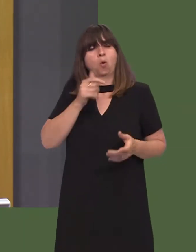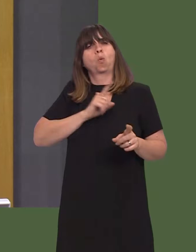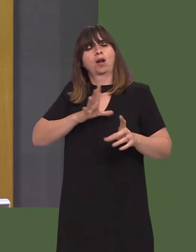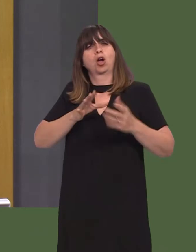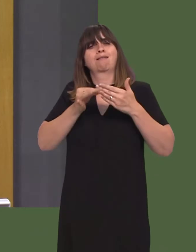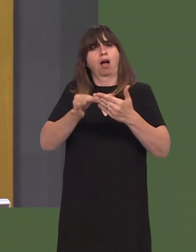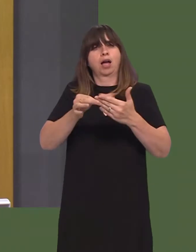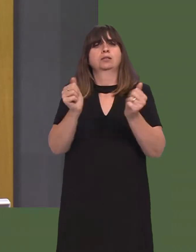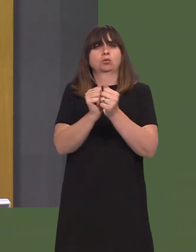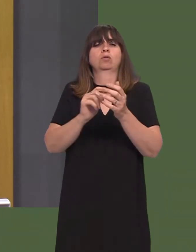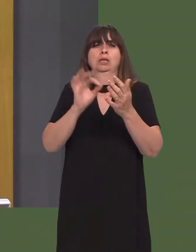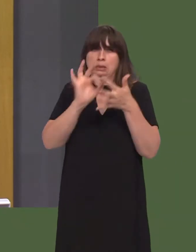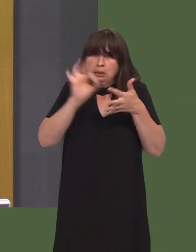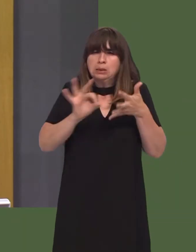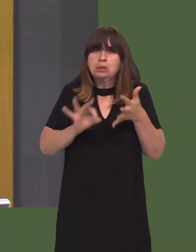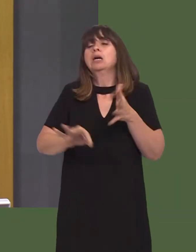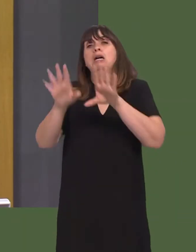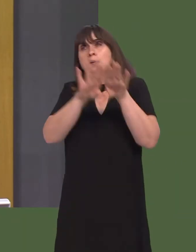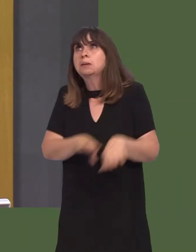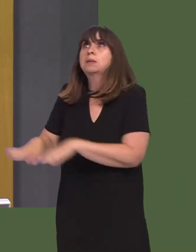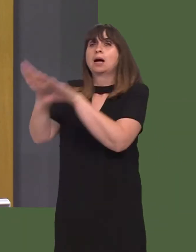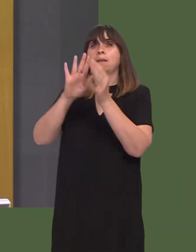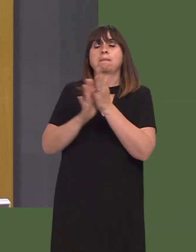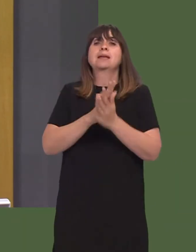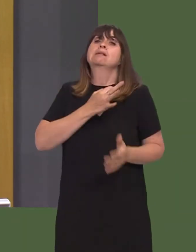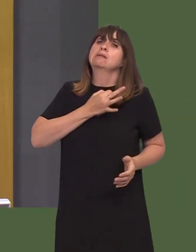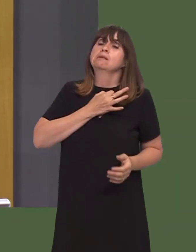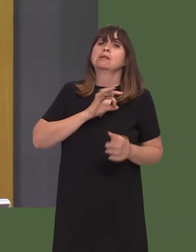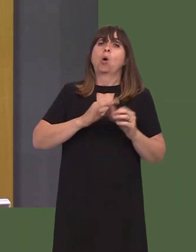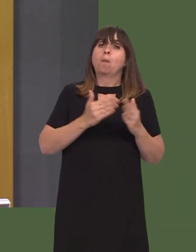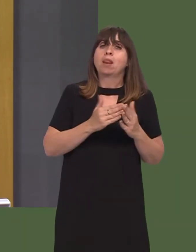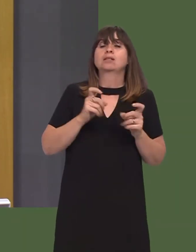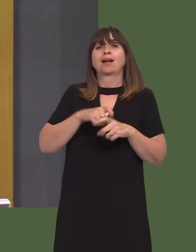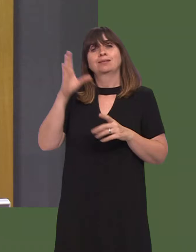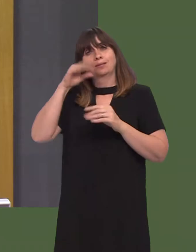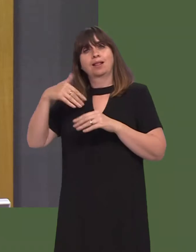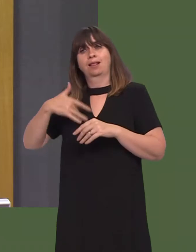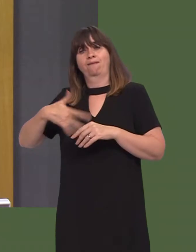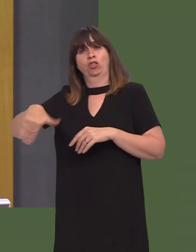more uniform guidance across Wales, so our most vulnerable homeless and rough sleepers